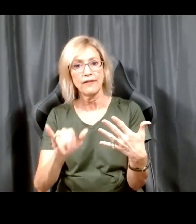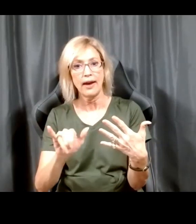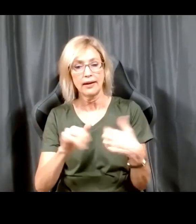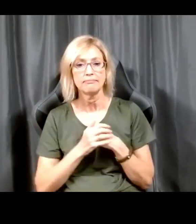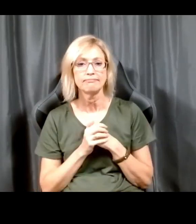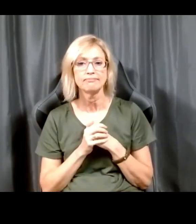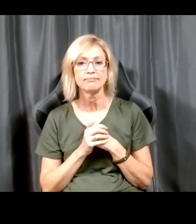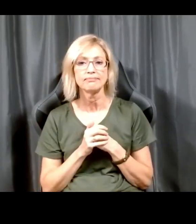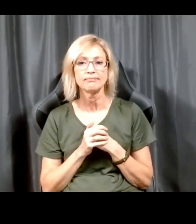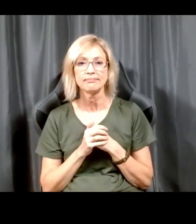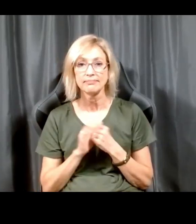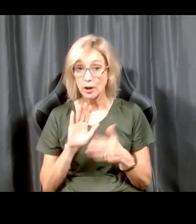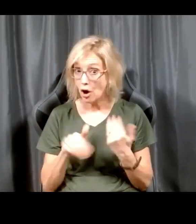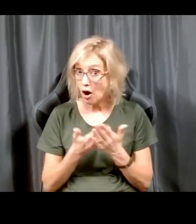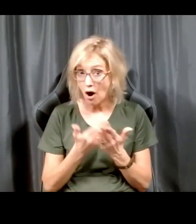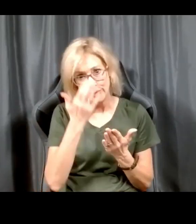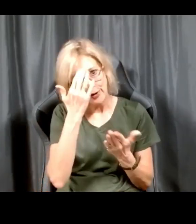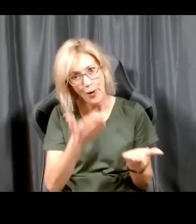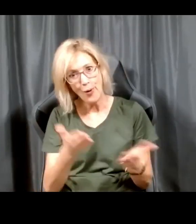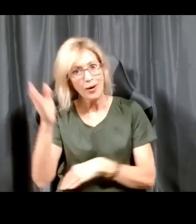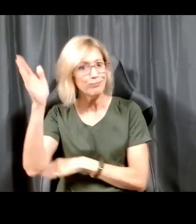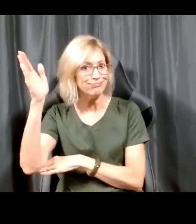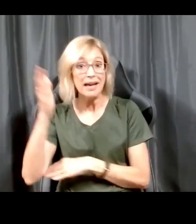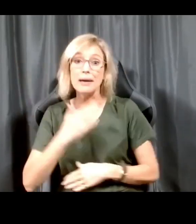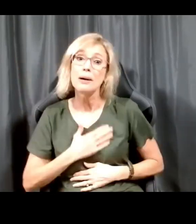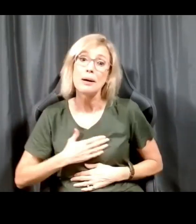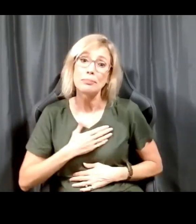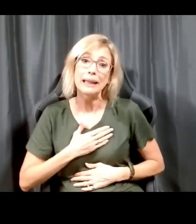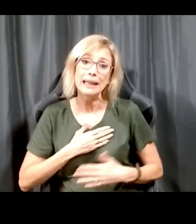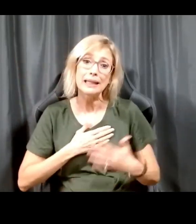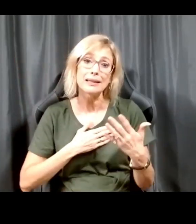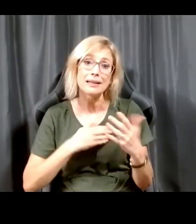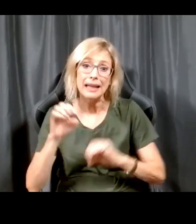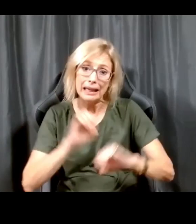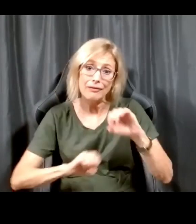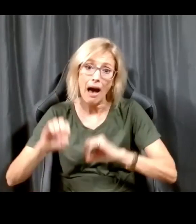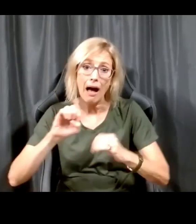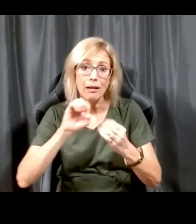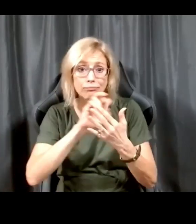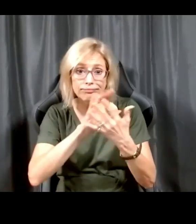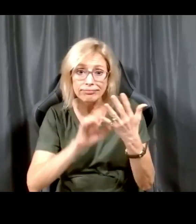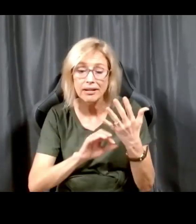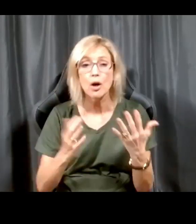You all know whenever we do these, we say, hey, can you please take our survey because we need to report back to the Feds so we can keep our